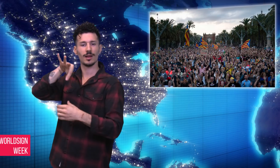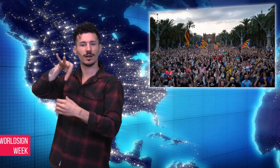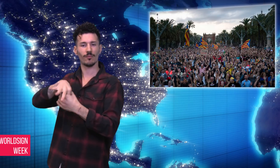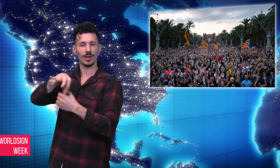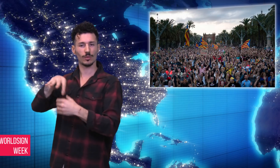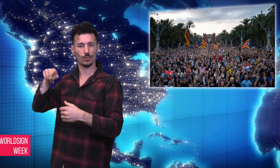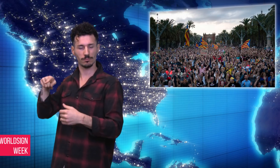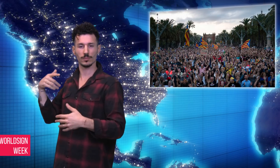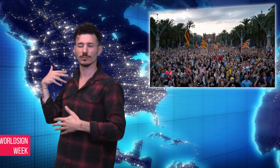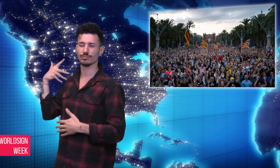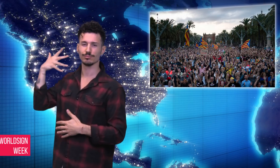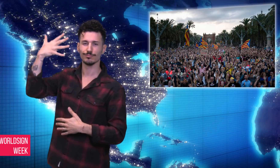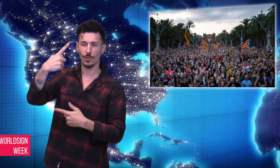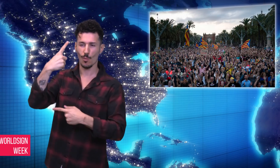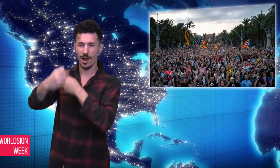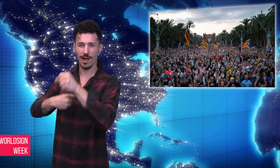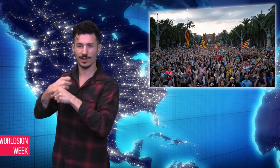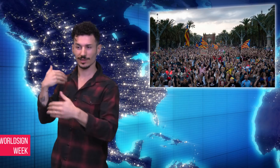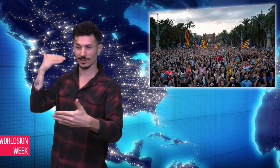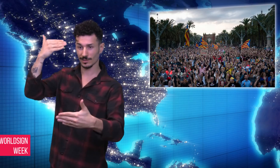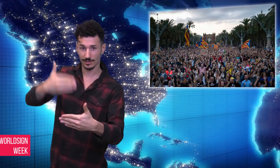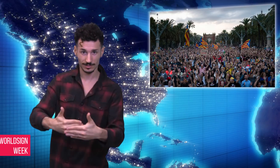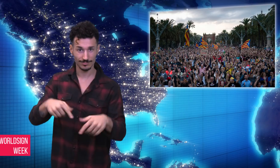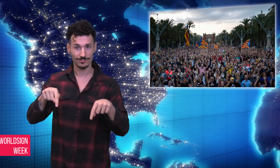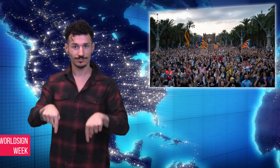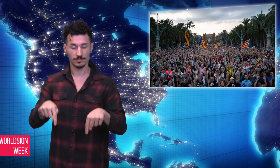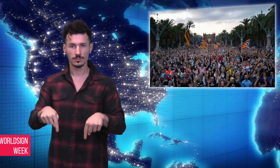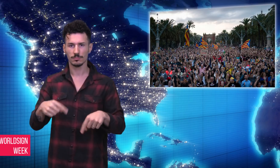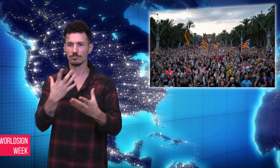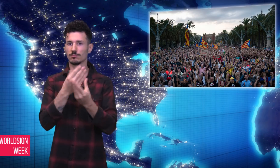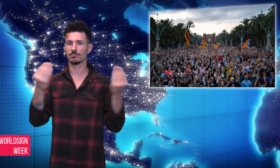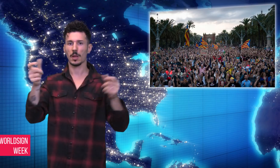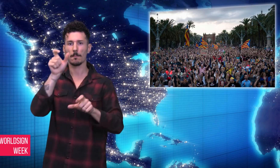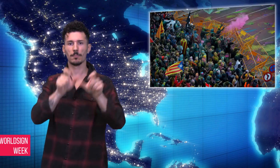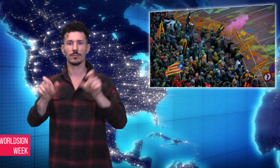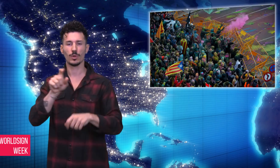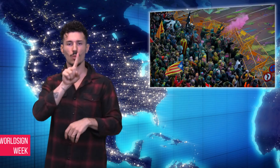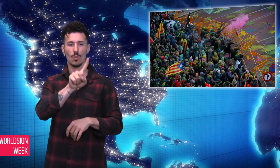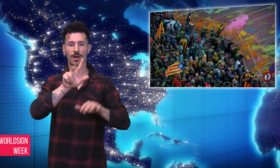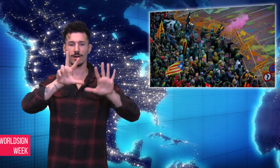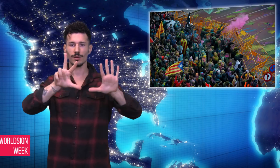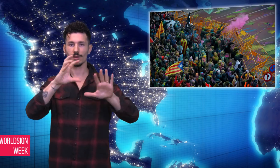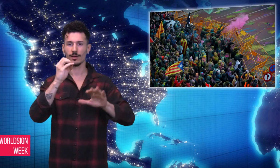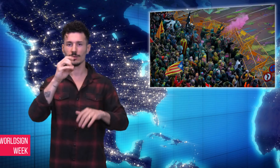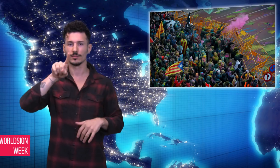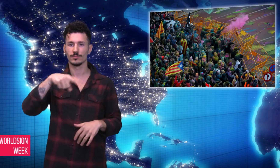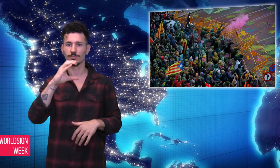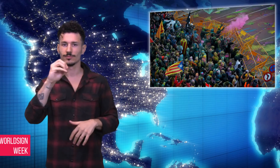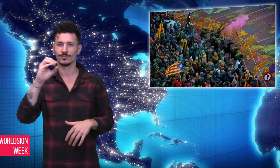Catalan parliament on Monday, shouting “Freedom for political